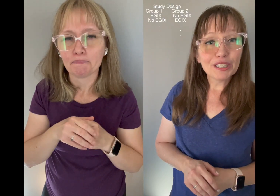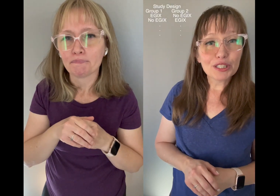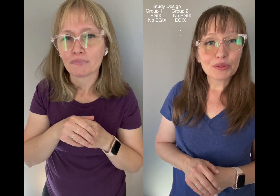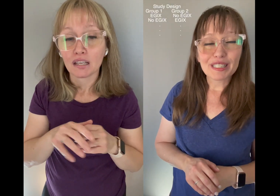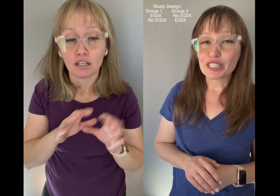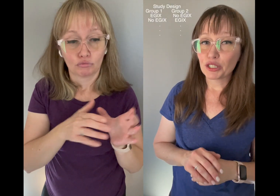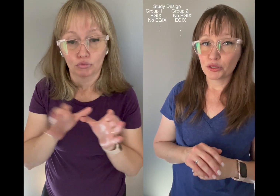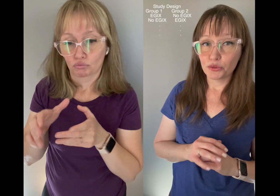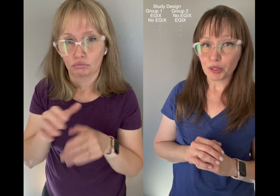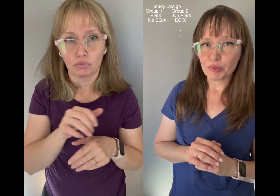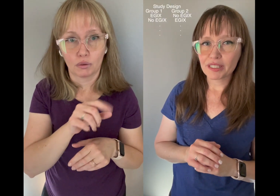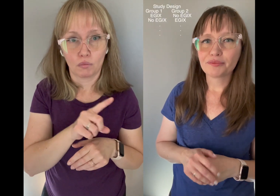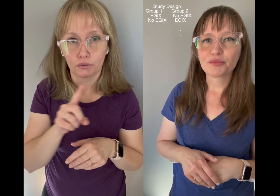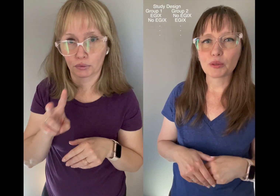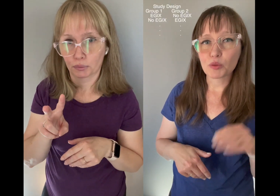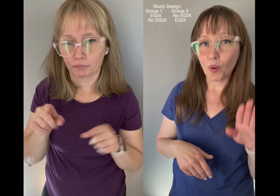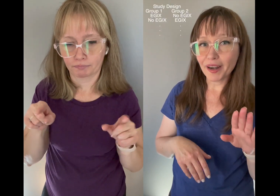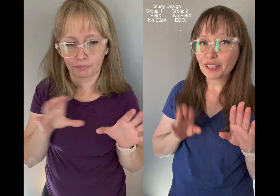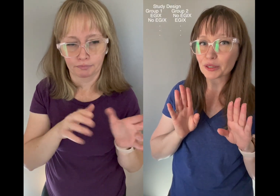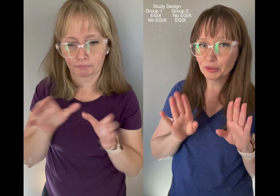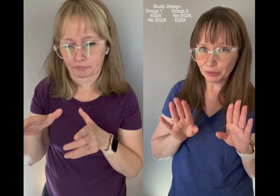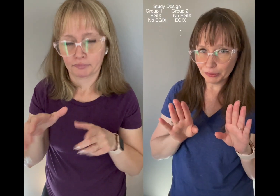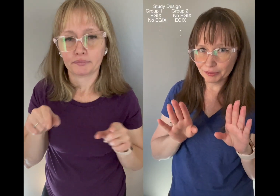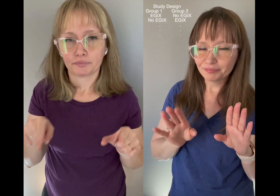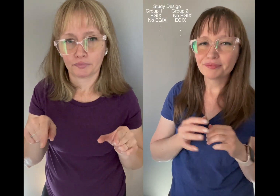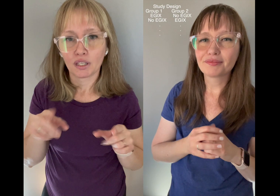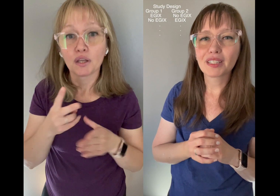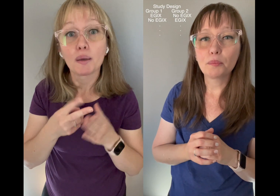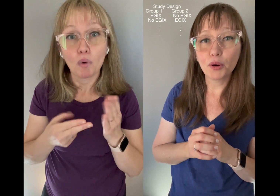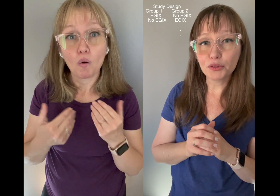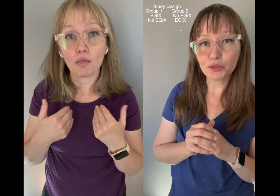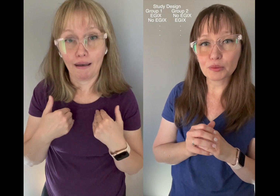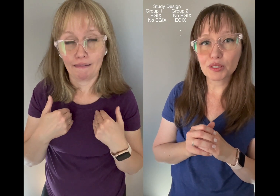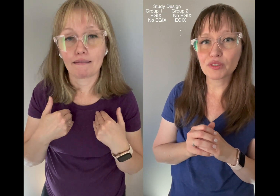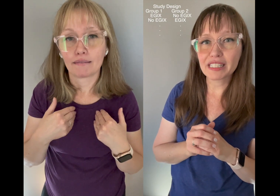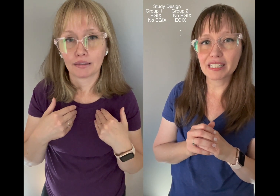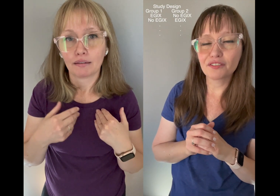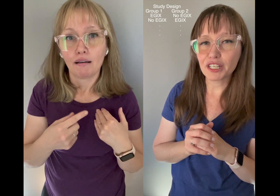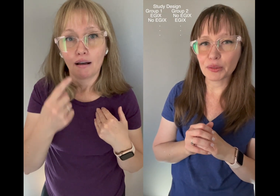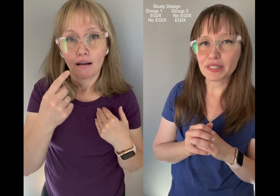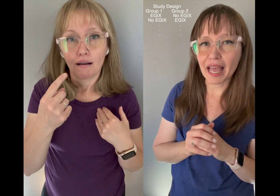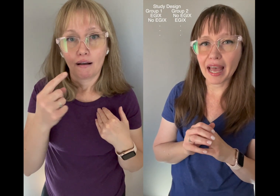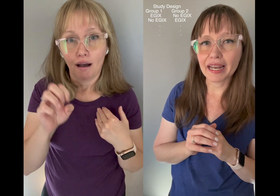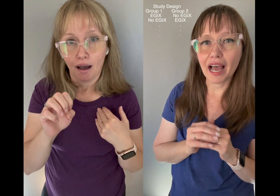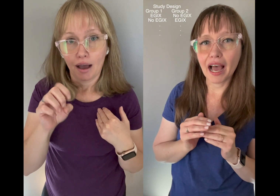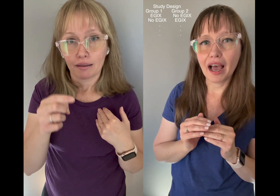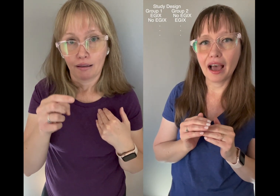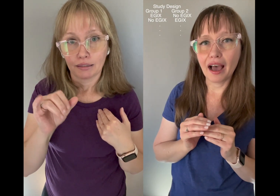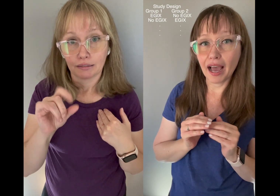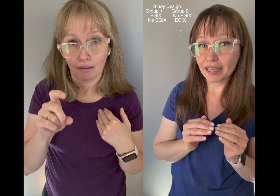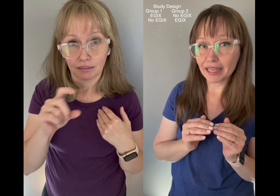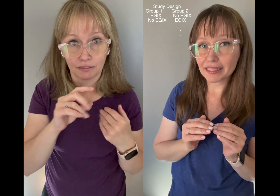the students into two groups: groups one and group two both groups received videos that had eye gaze